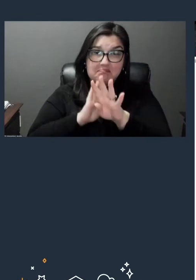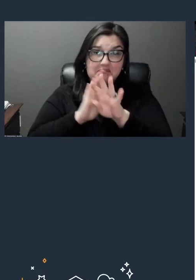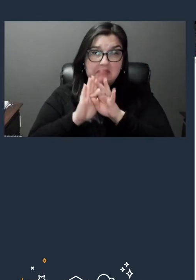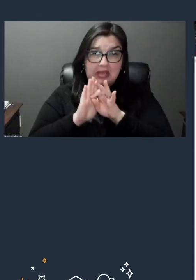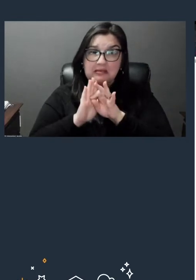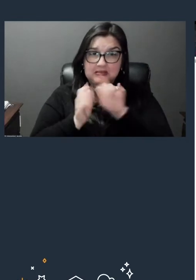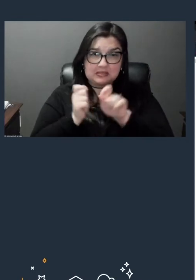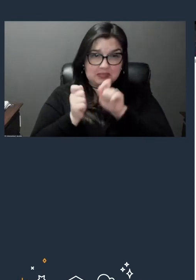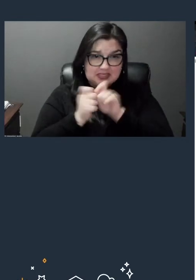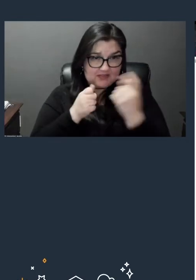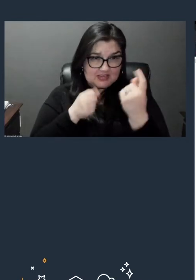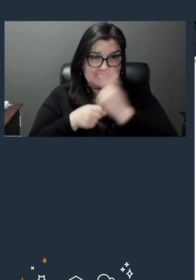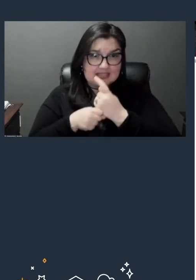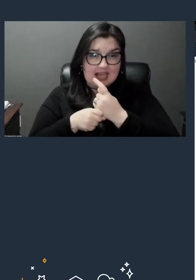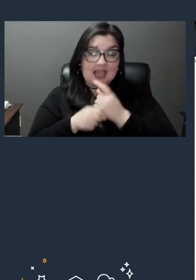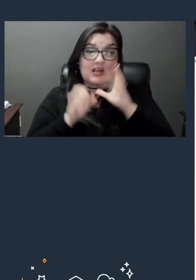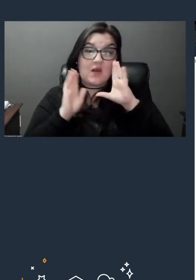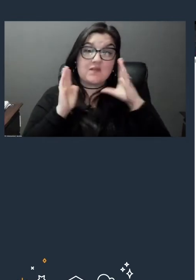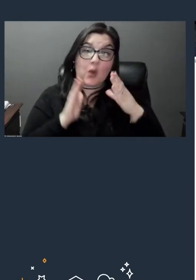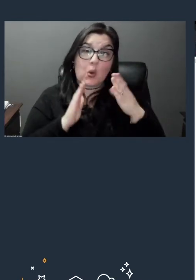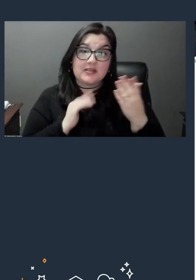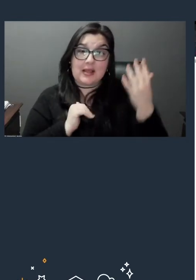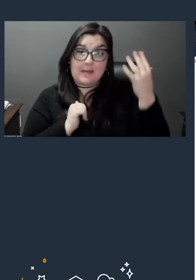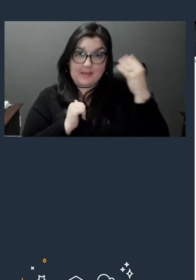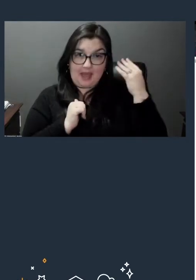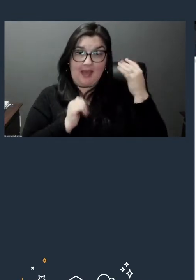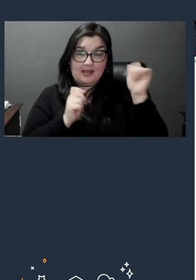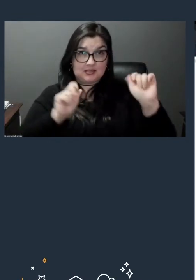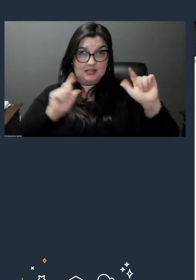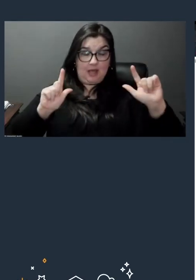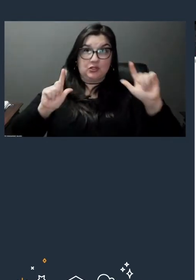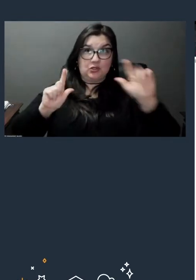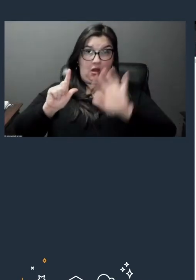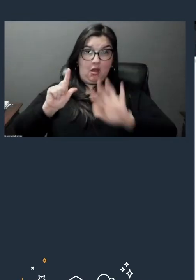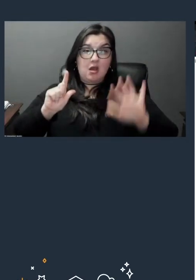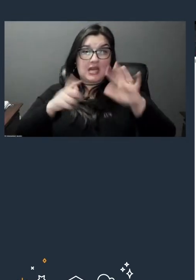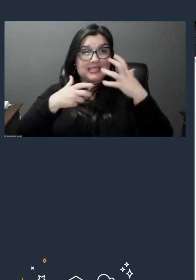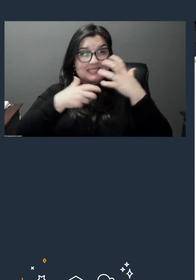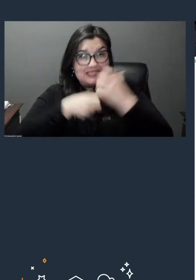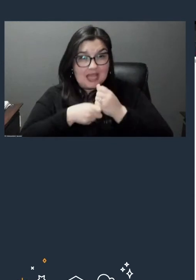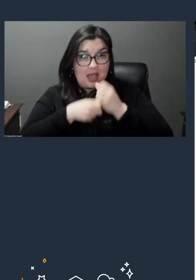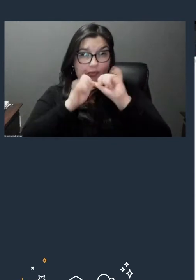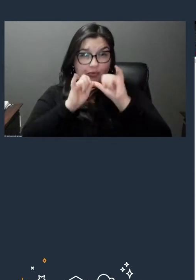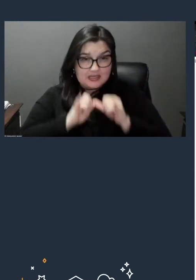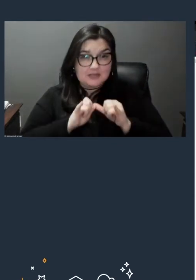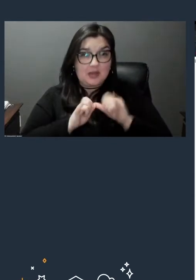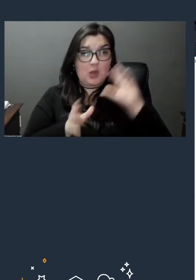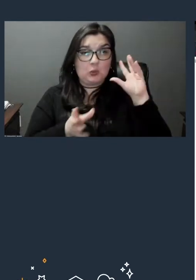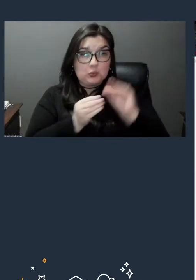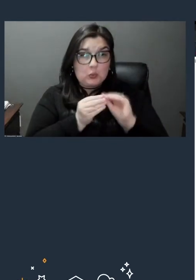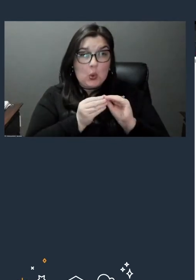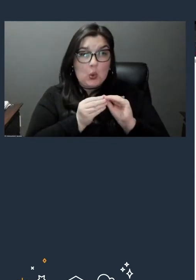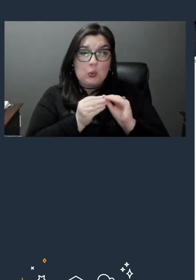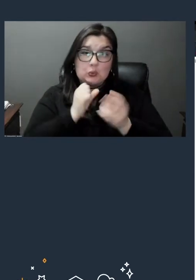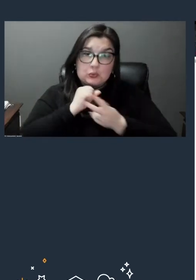And focusing back on the snapshot view, I can see summary metrics such as my total storage, number of object, average object size,